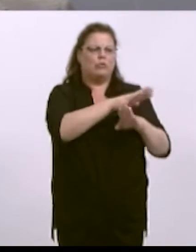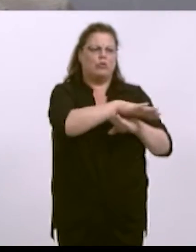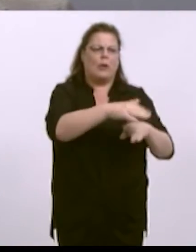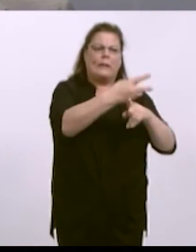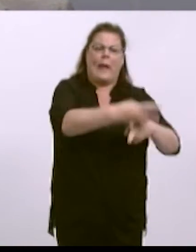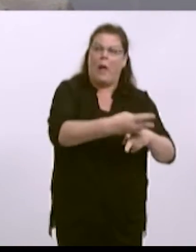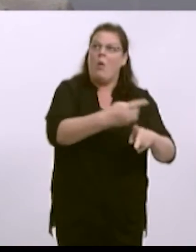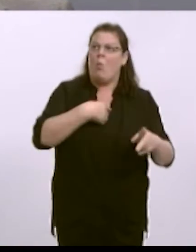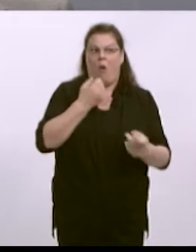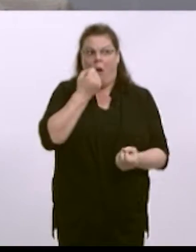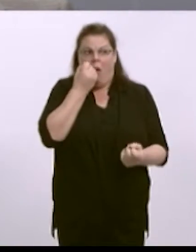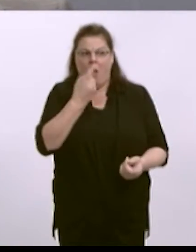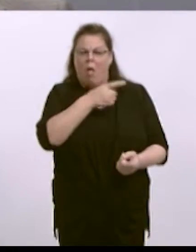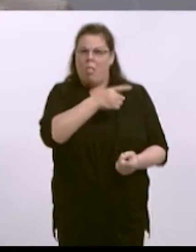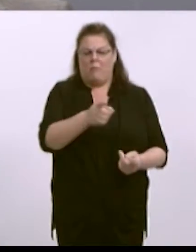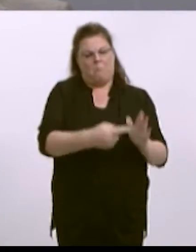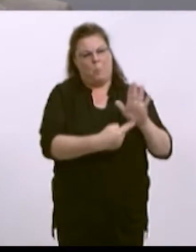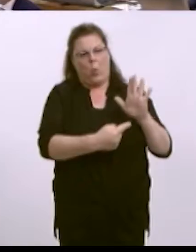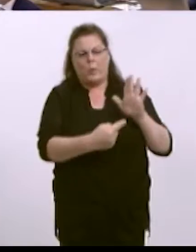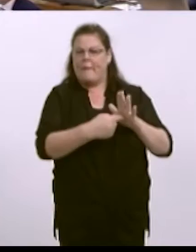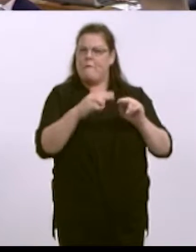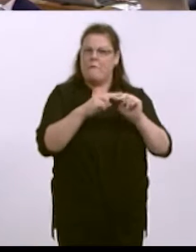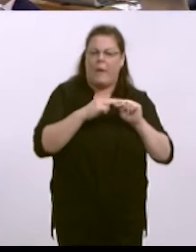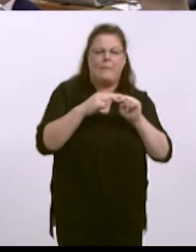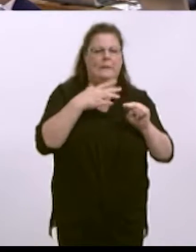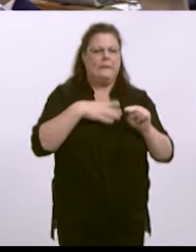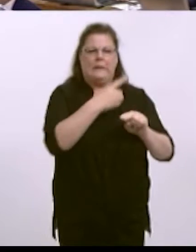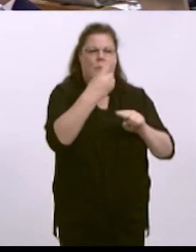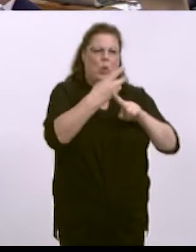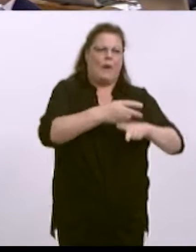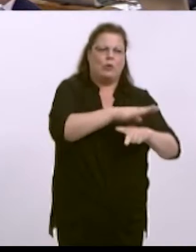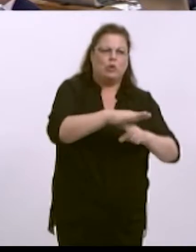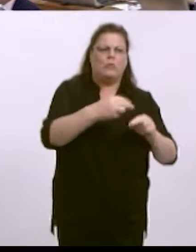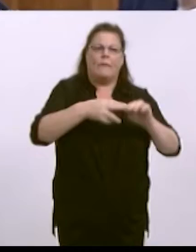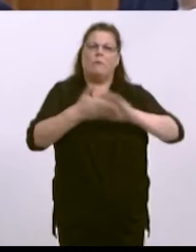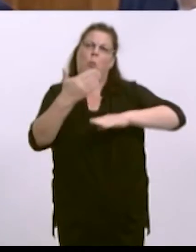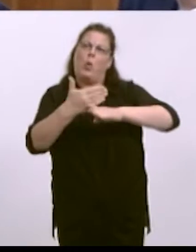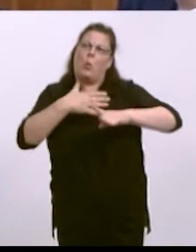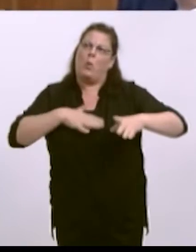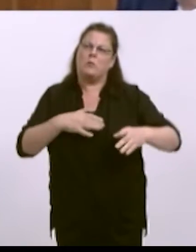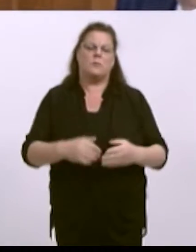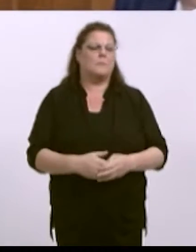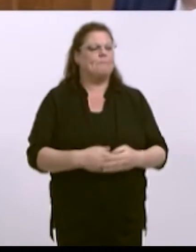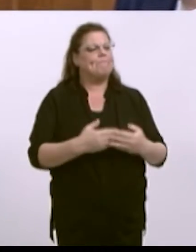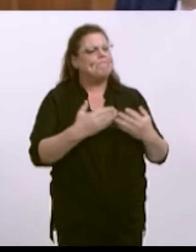part of the balance that many families face on a day-to-day basis. Carwyn Jones: There were some assumptions in that report about how we would implement